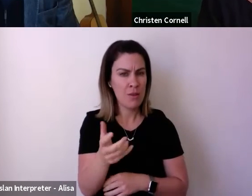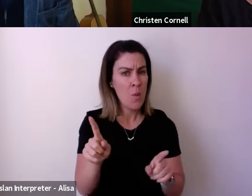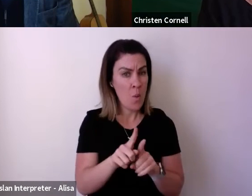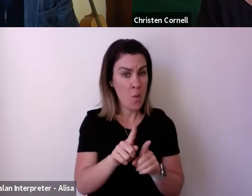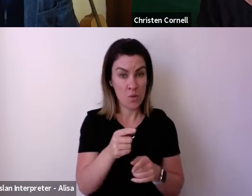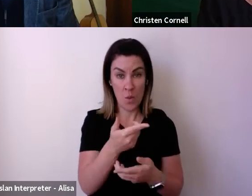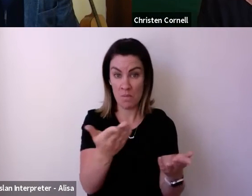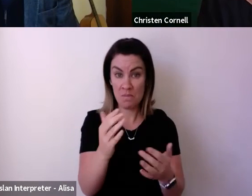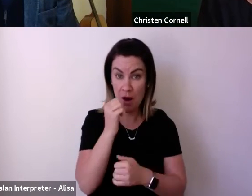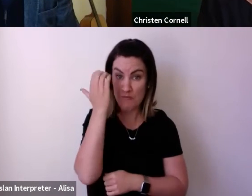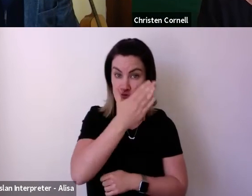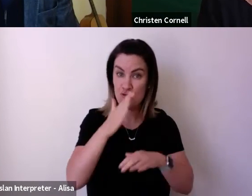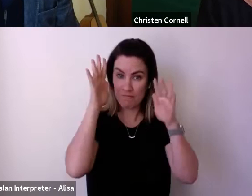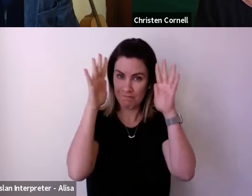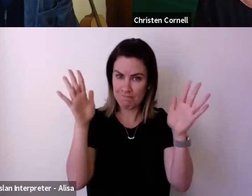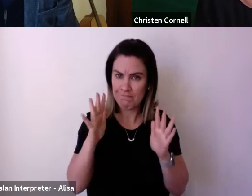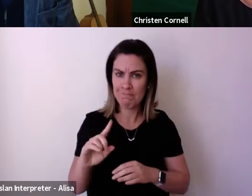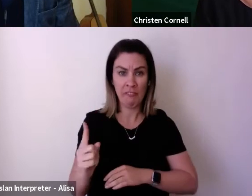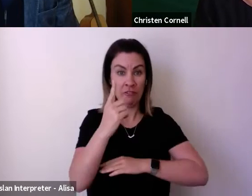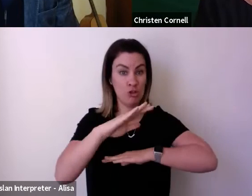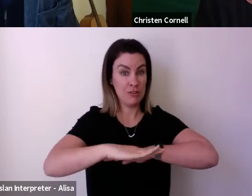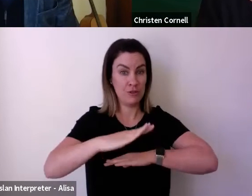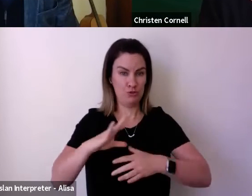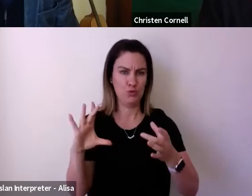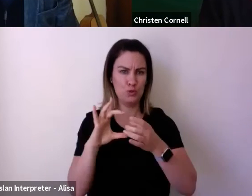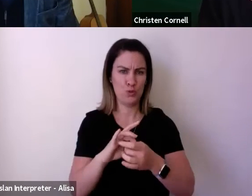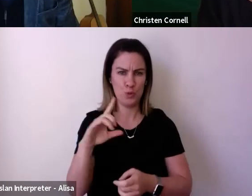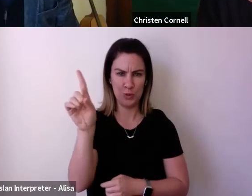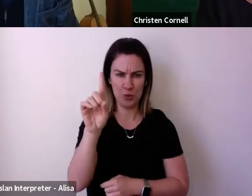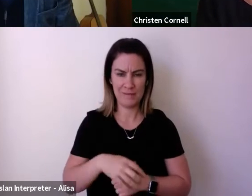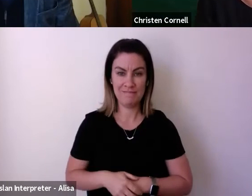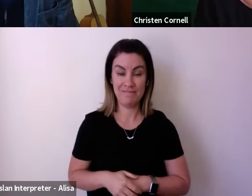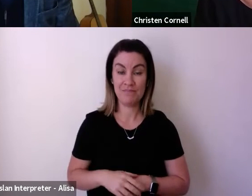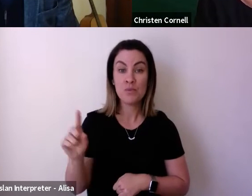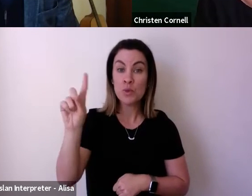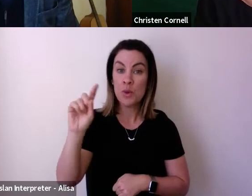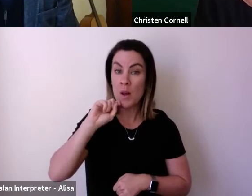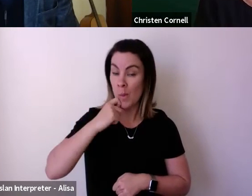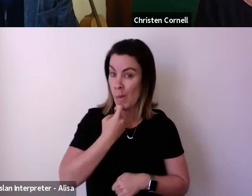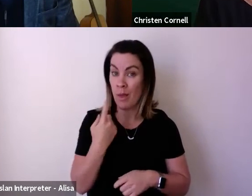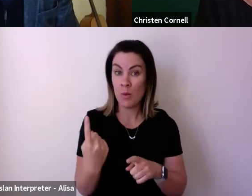Today will be hearing from the academics who worked with the Austral to counsel on this report and who are